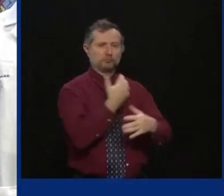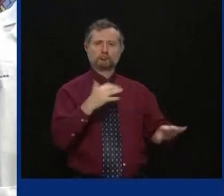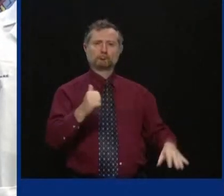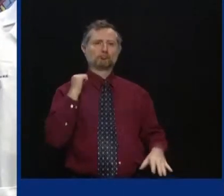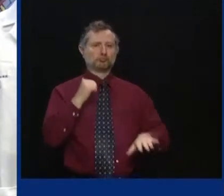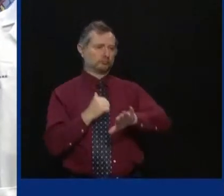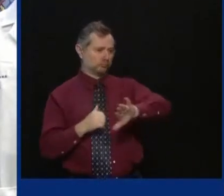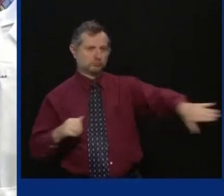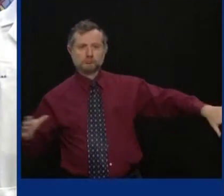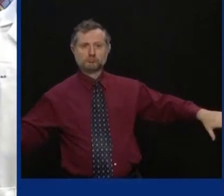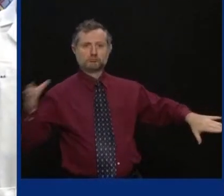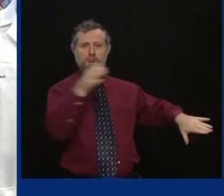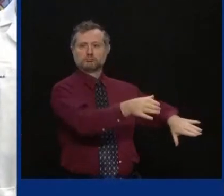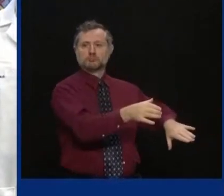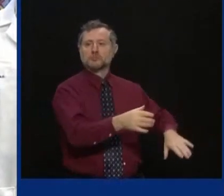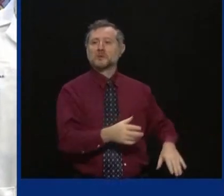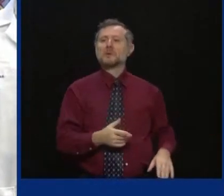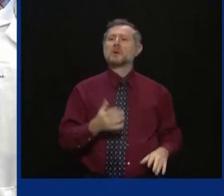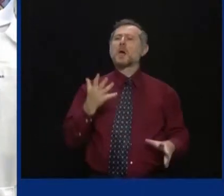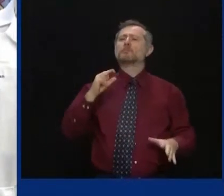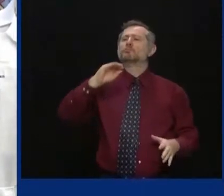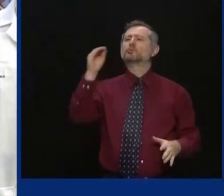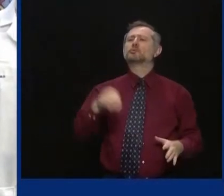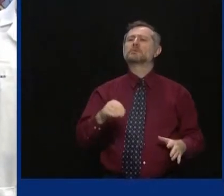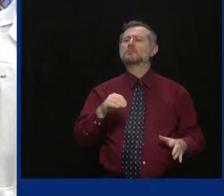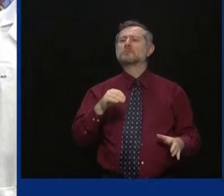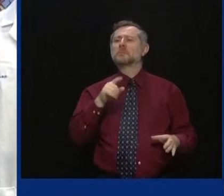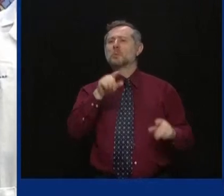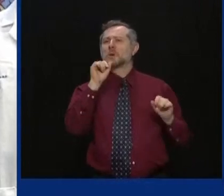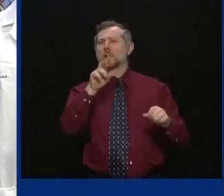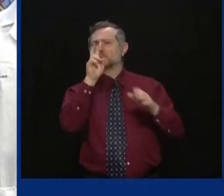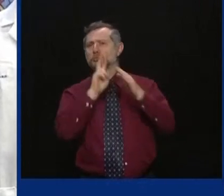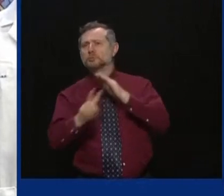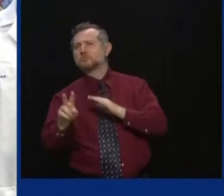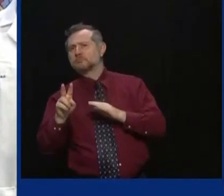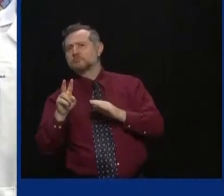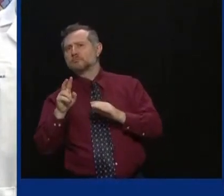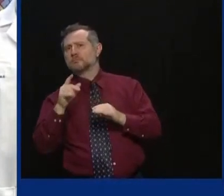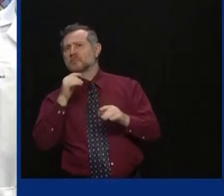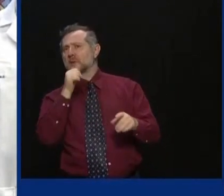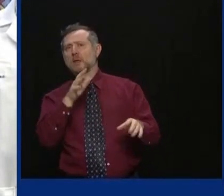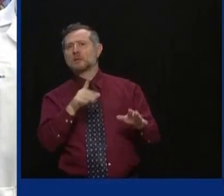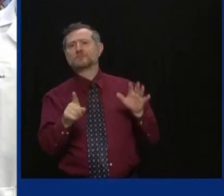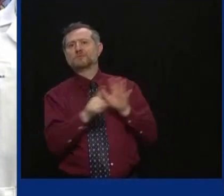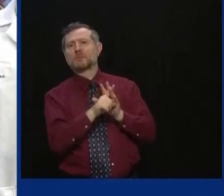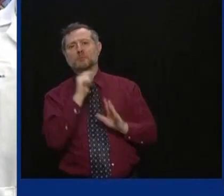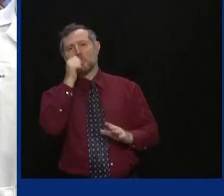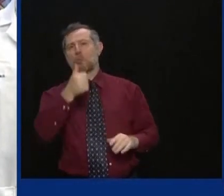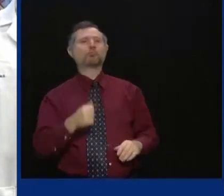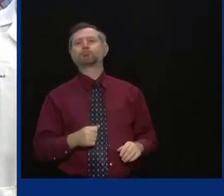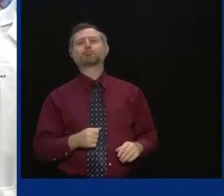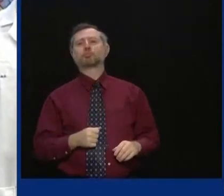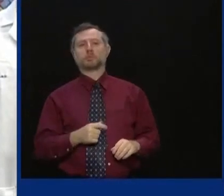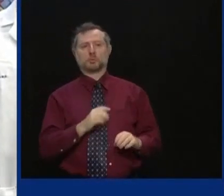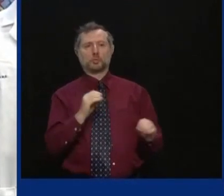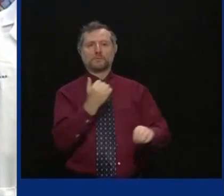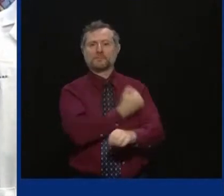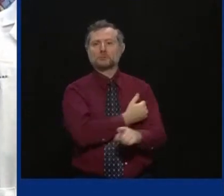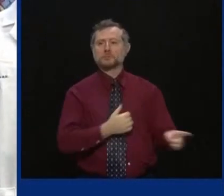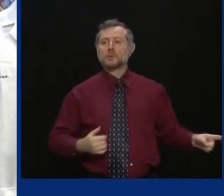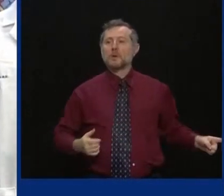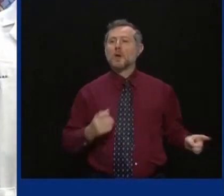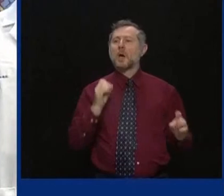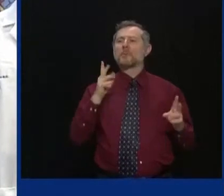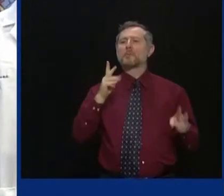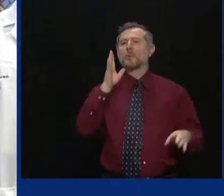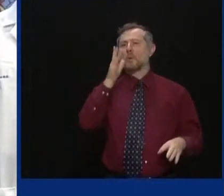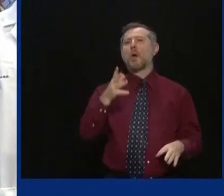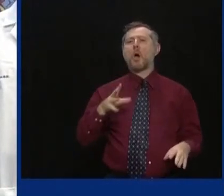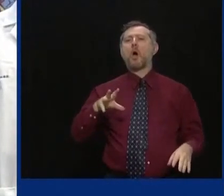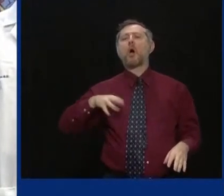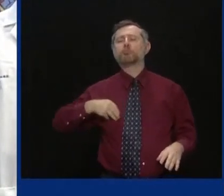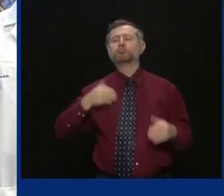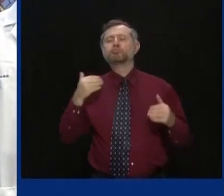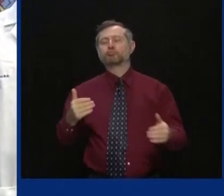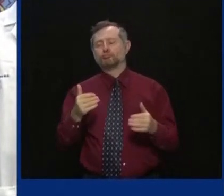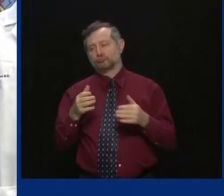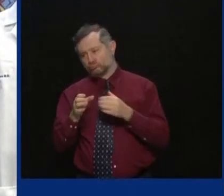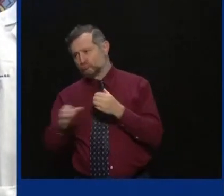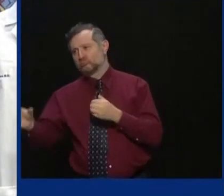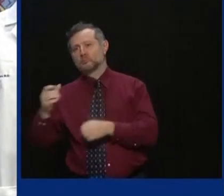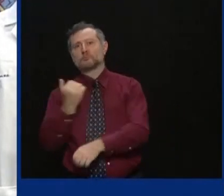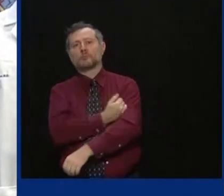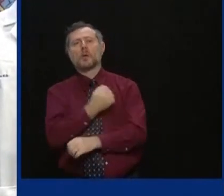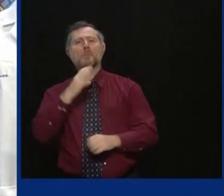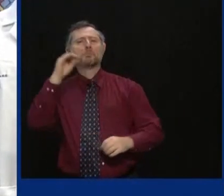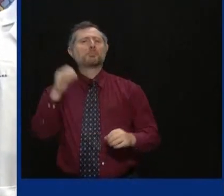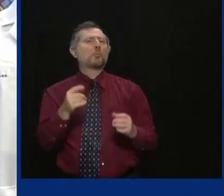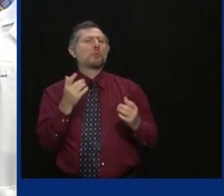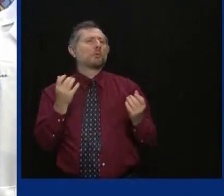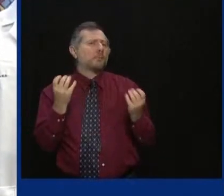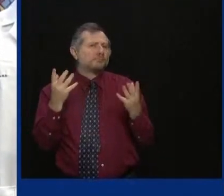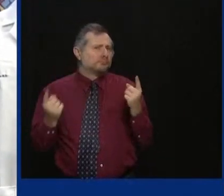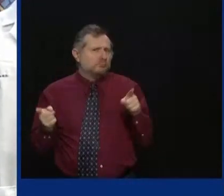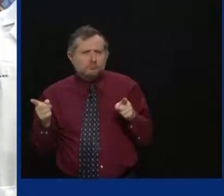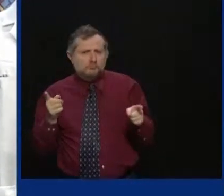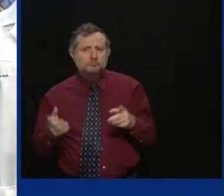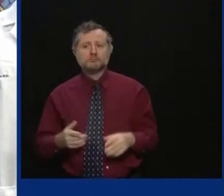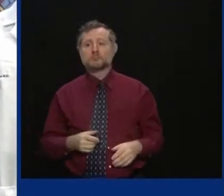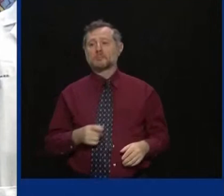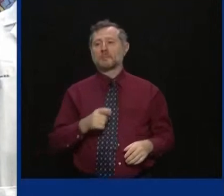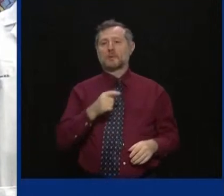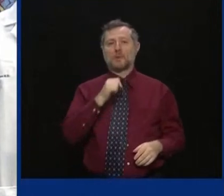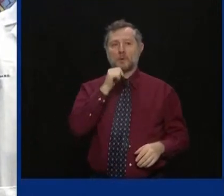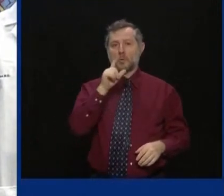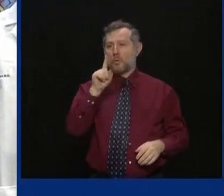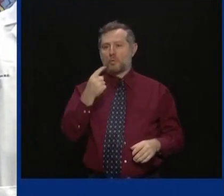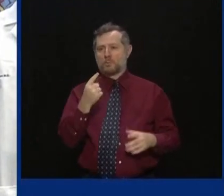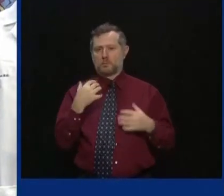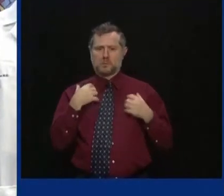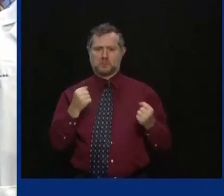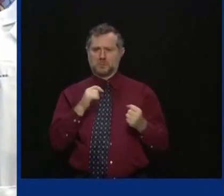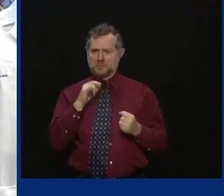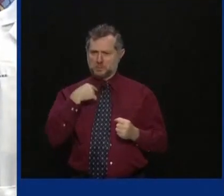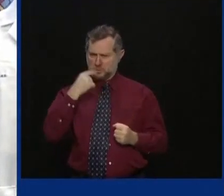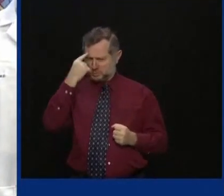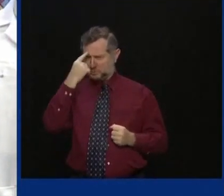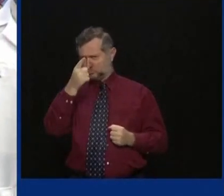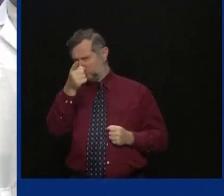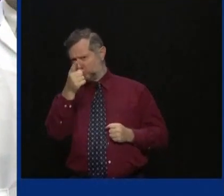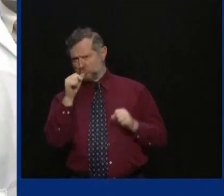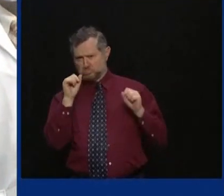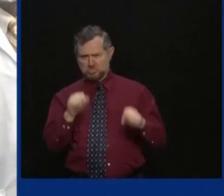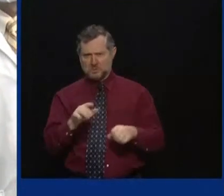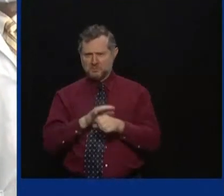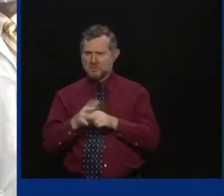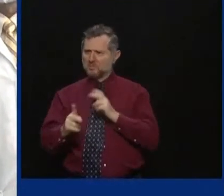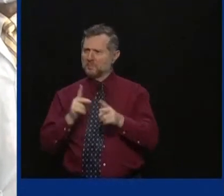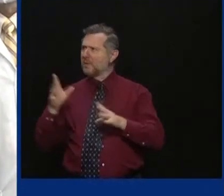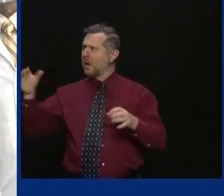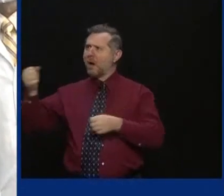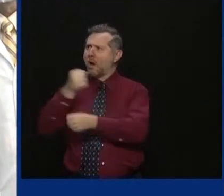HOW MANY PEOPLE DO YOU